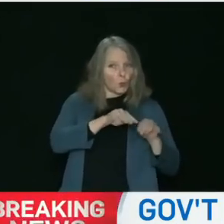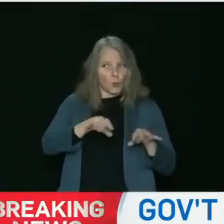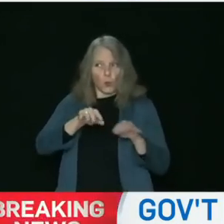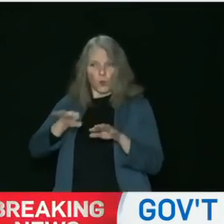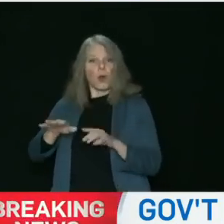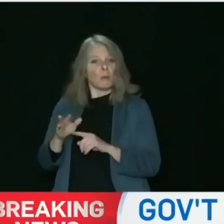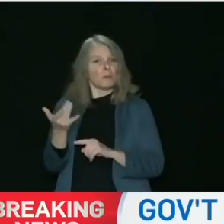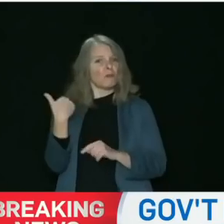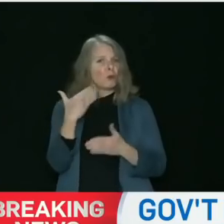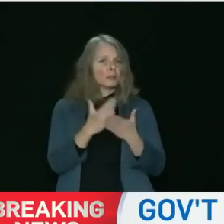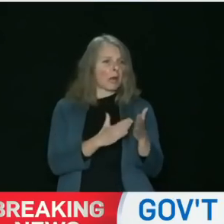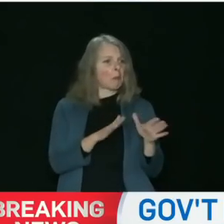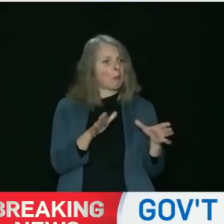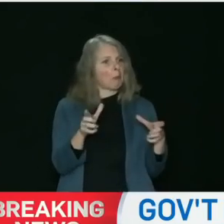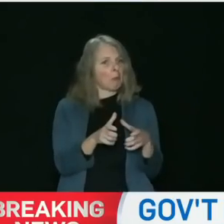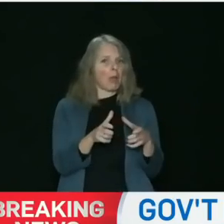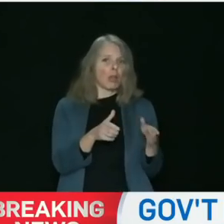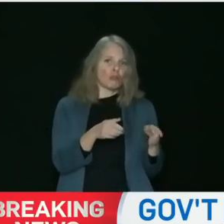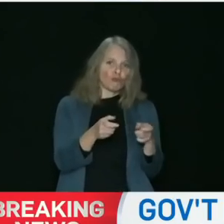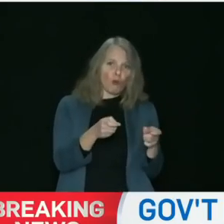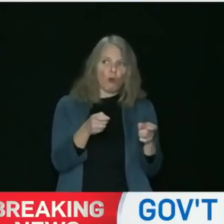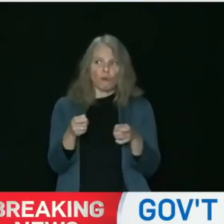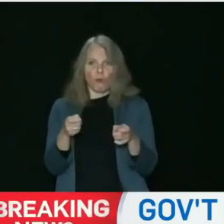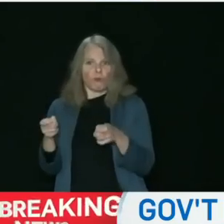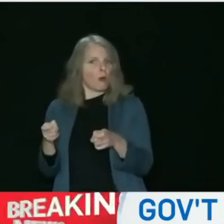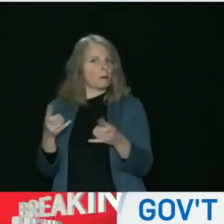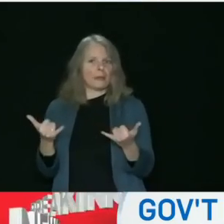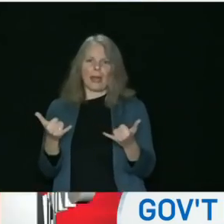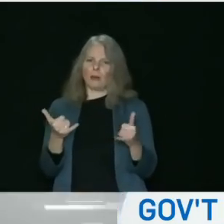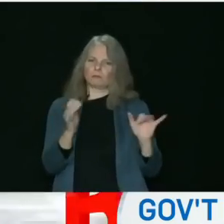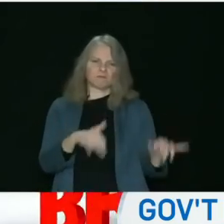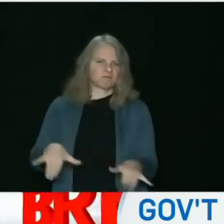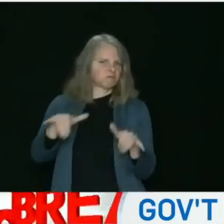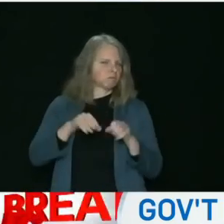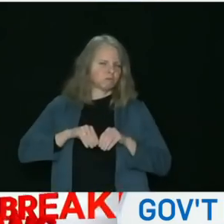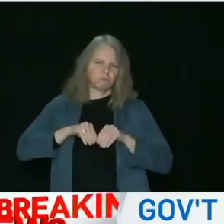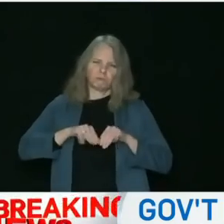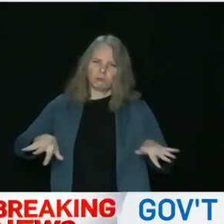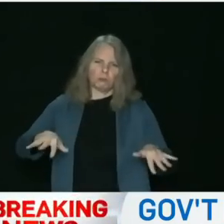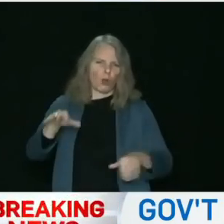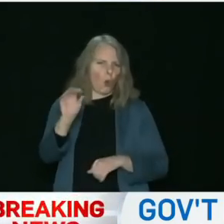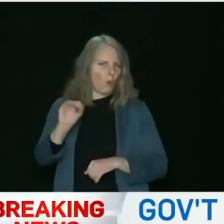PROPAGATION OF THE DISEASE WAS GENERALLY WELL MANAGED IN